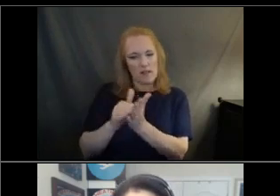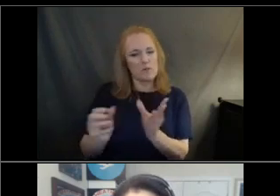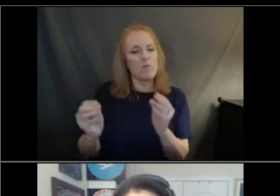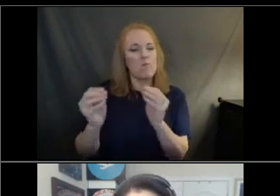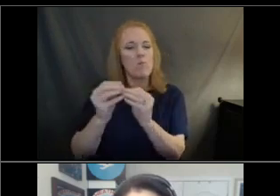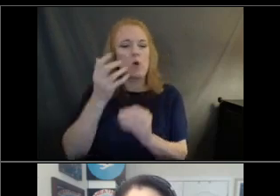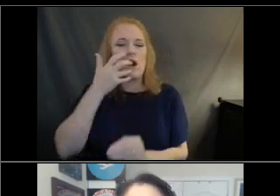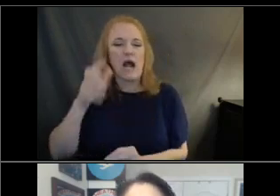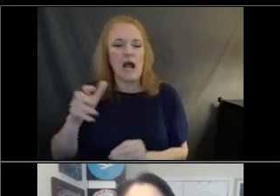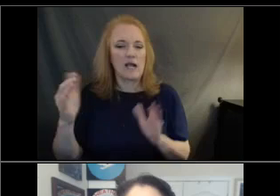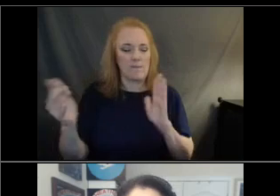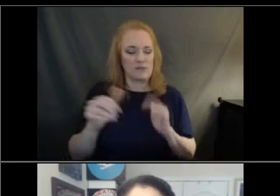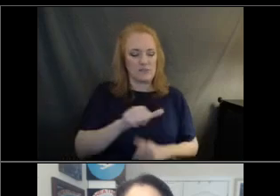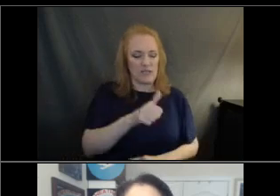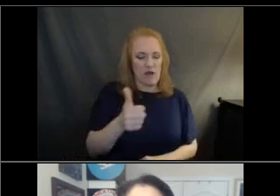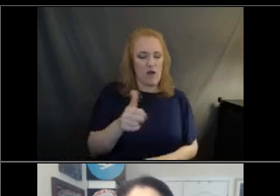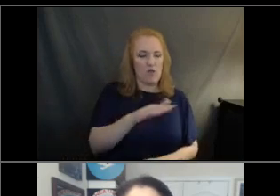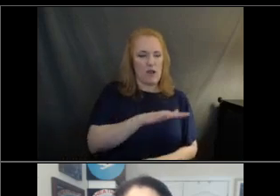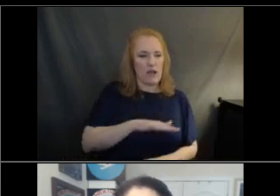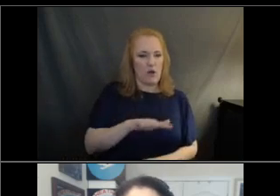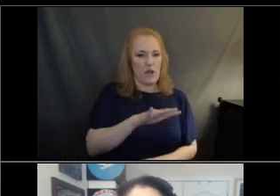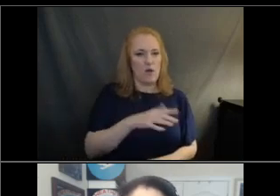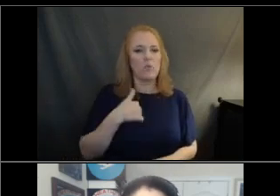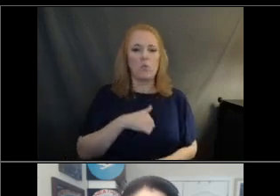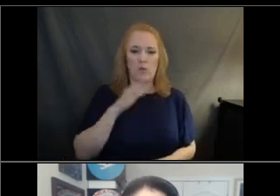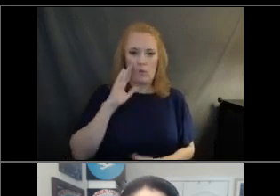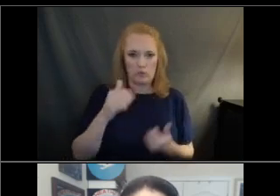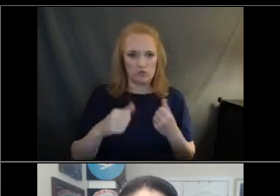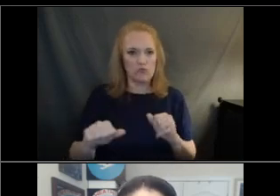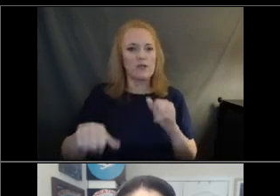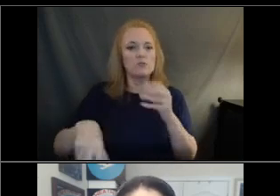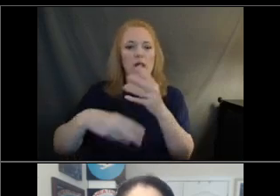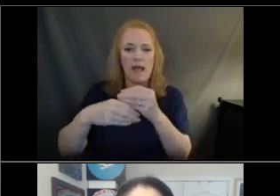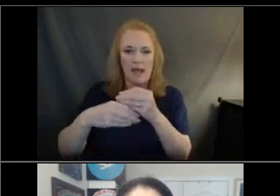than the rest of the area, we will try to message that especially to decision makers